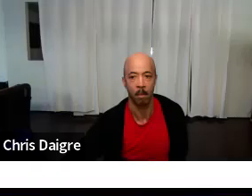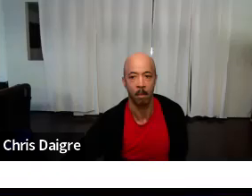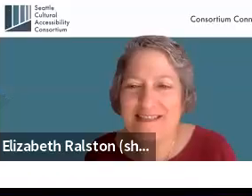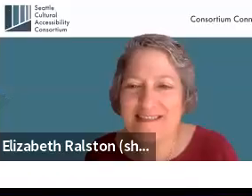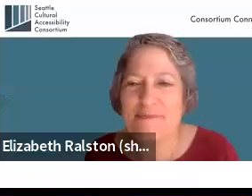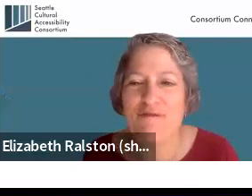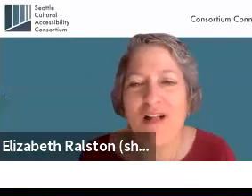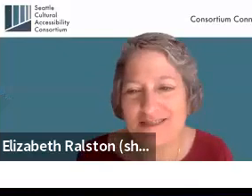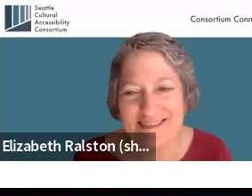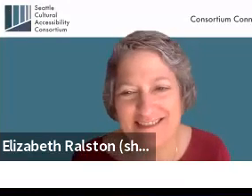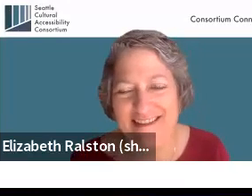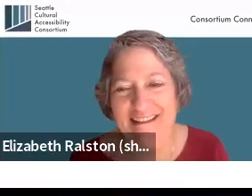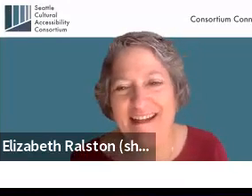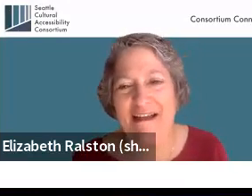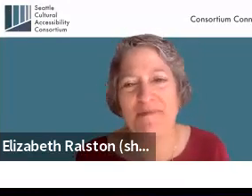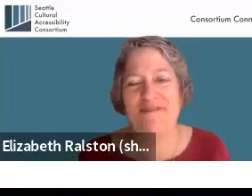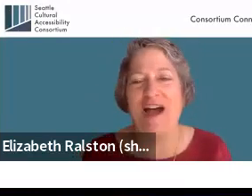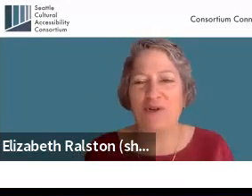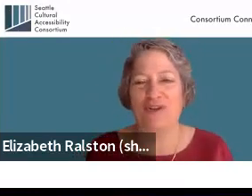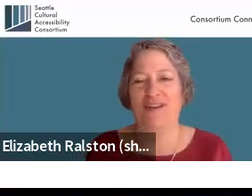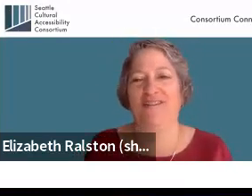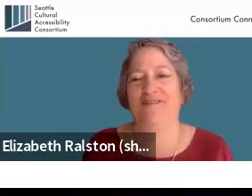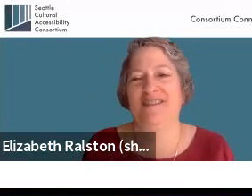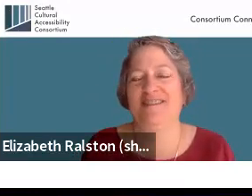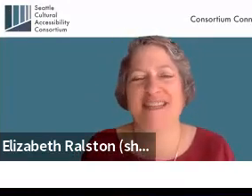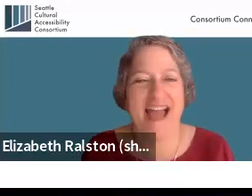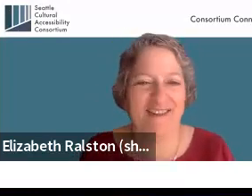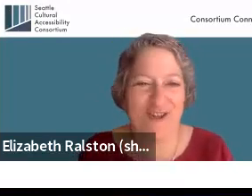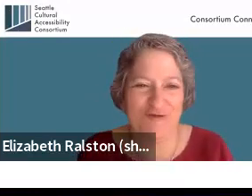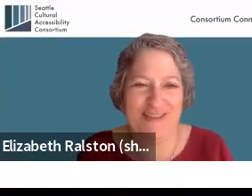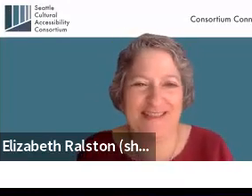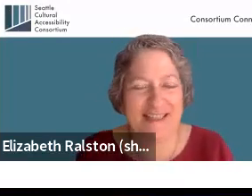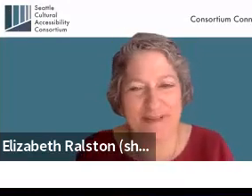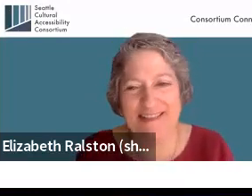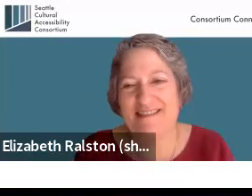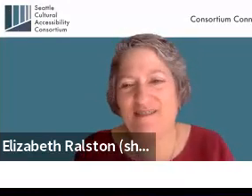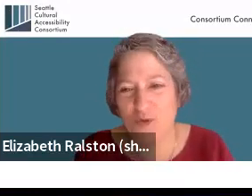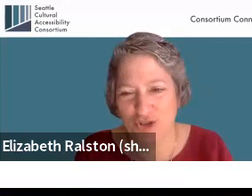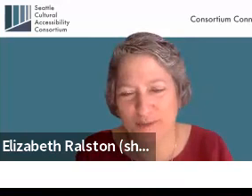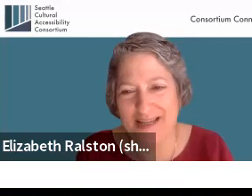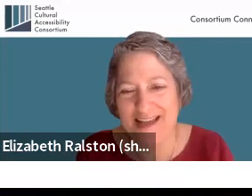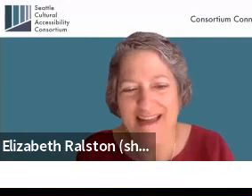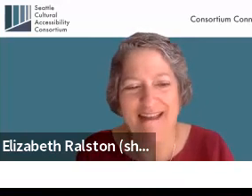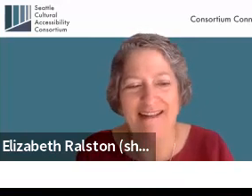I am the founder of the Seattle Cultural Accessibility Consortium.